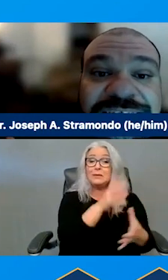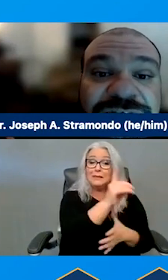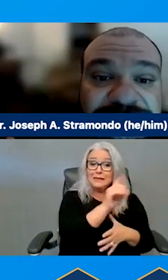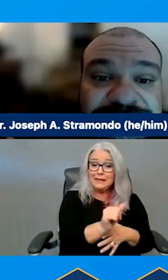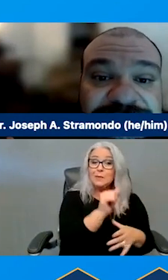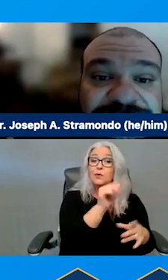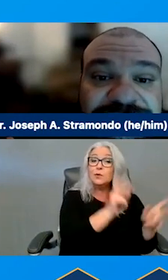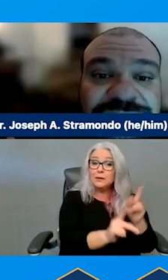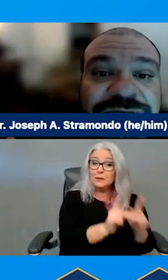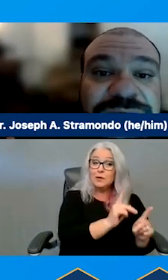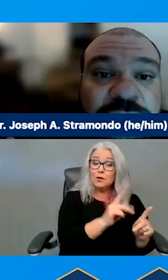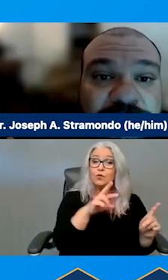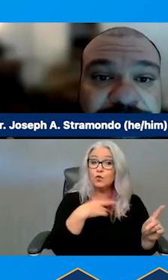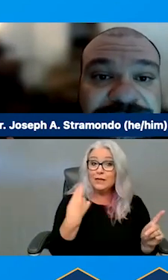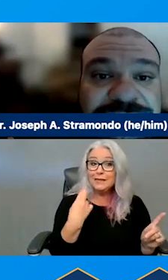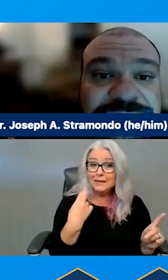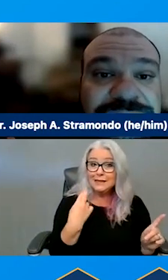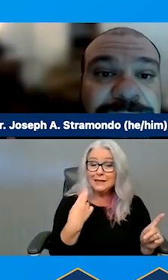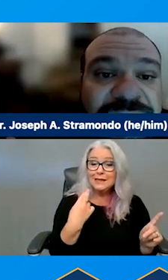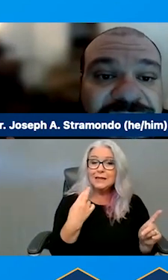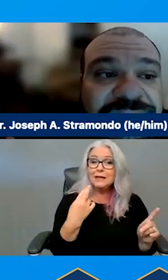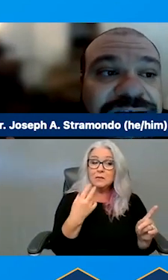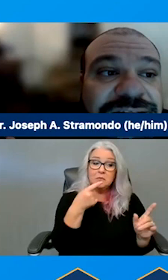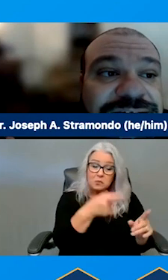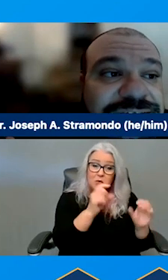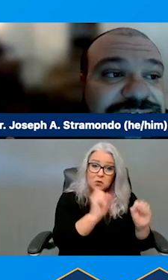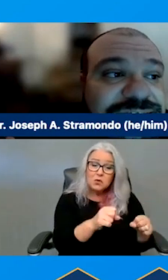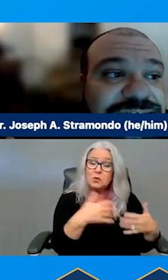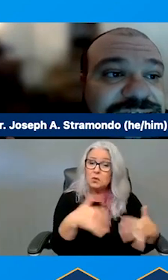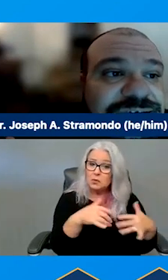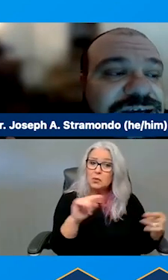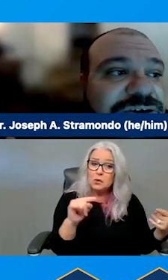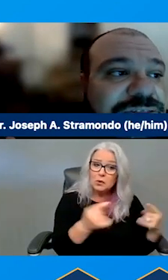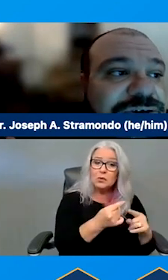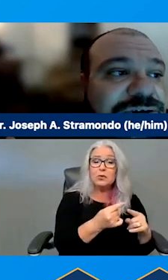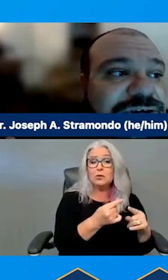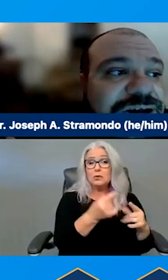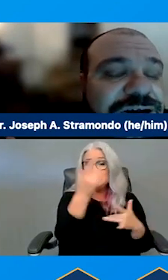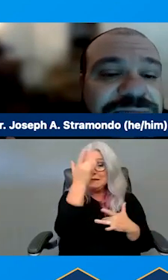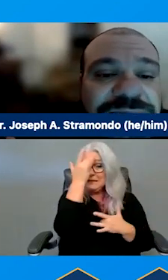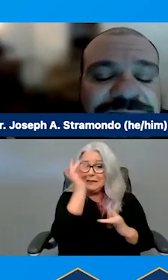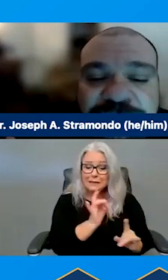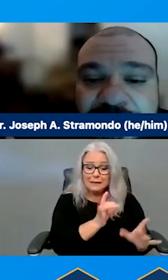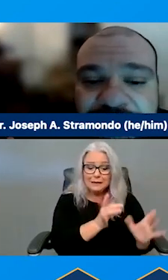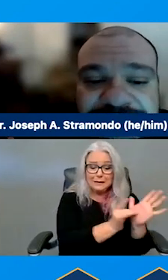people that are actually at risk of being harmed by diseases and